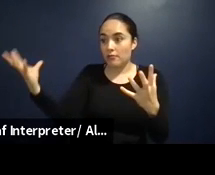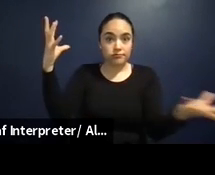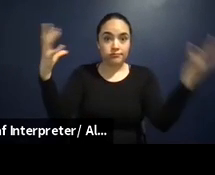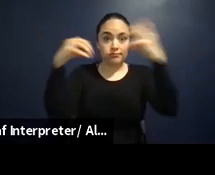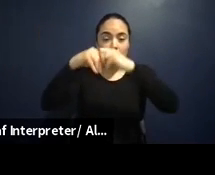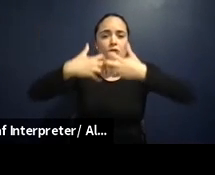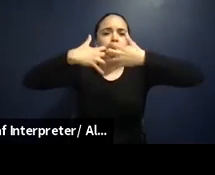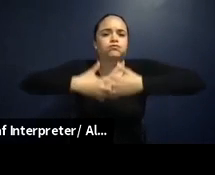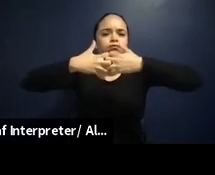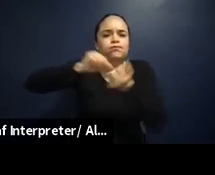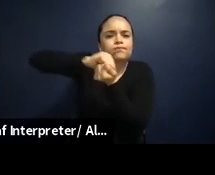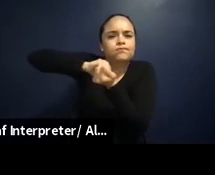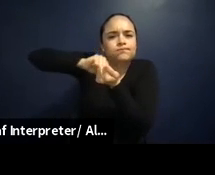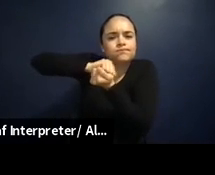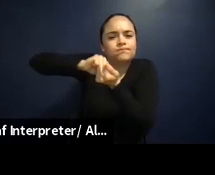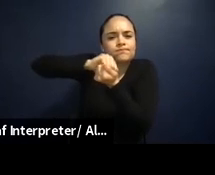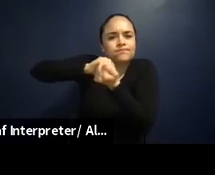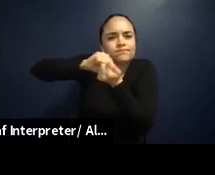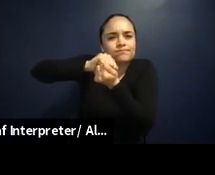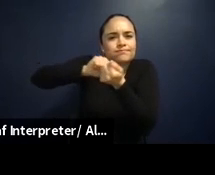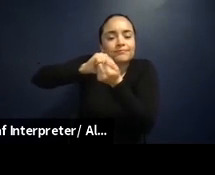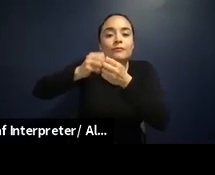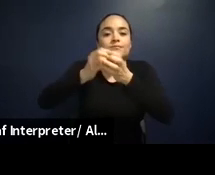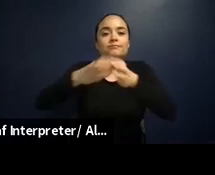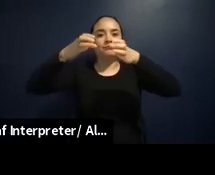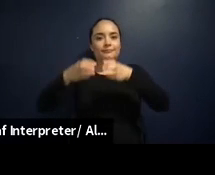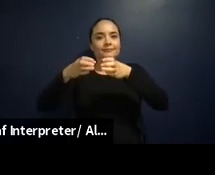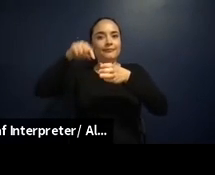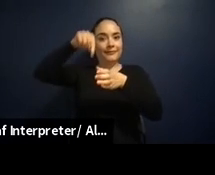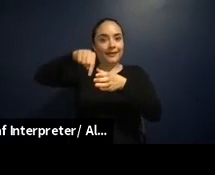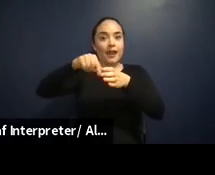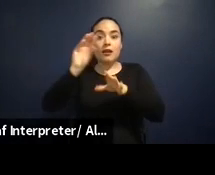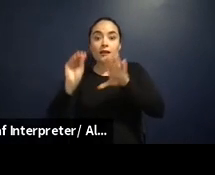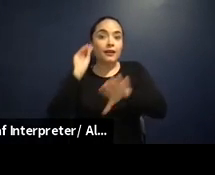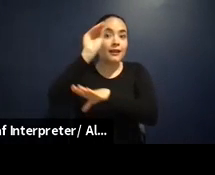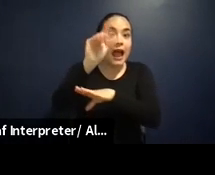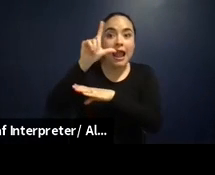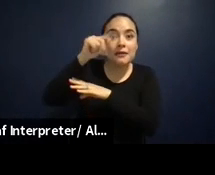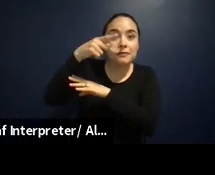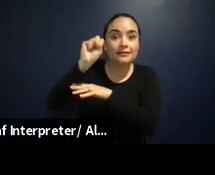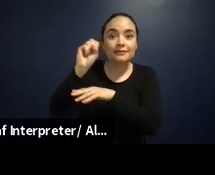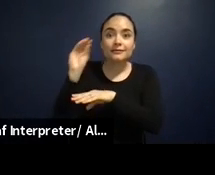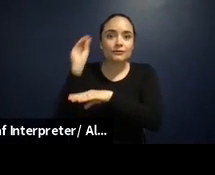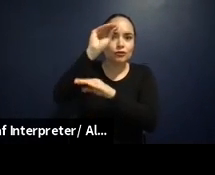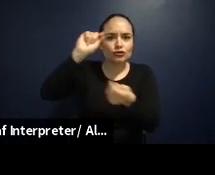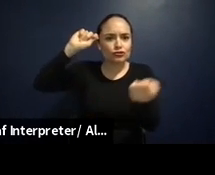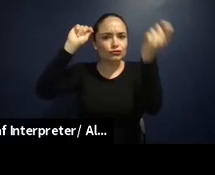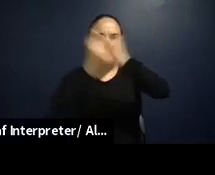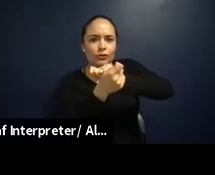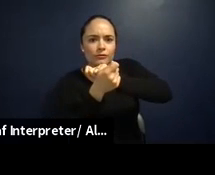[Sarah]: If I take that out and I put the lapis in instead, it's different. [Kim]: Very cool. So you can see the sodium,